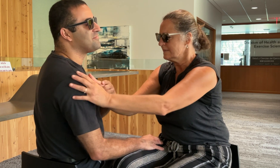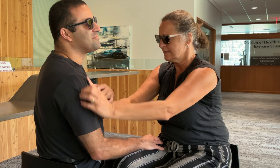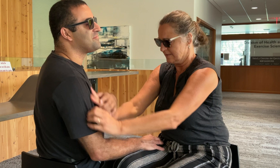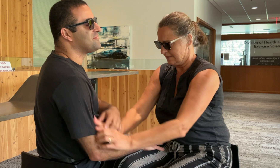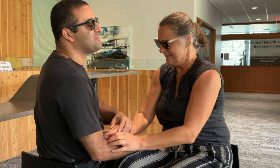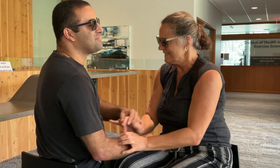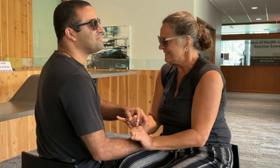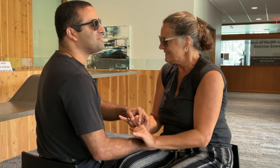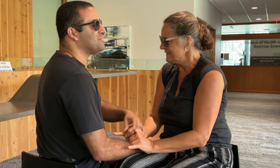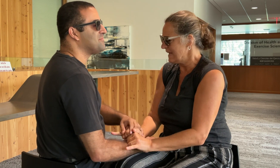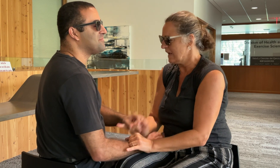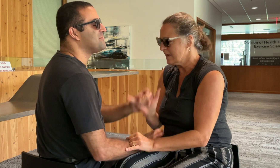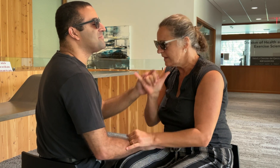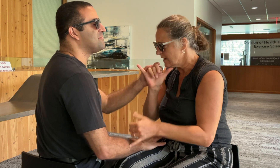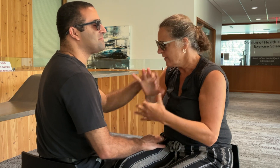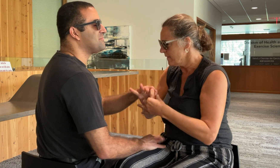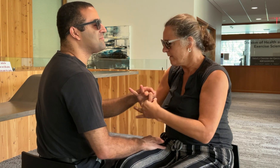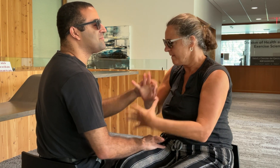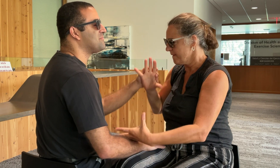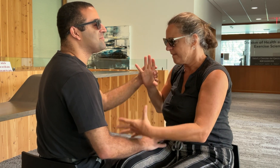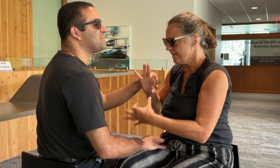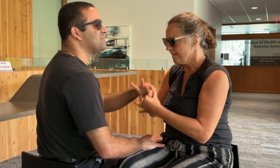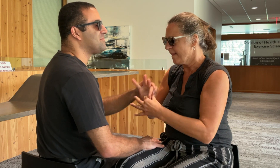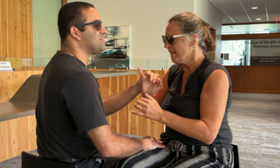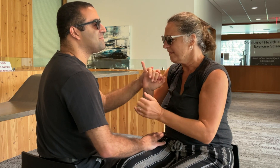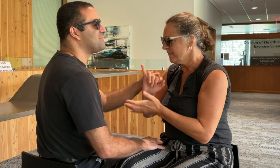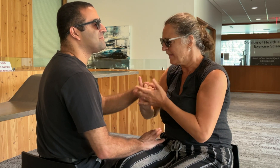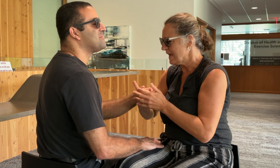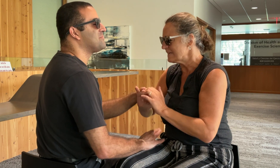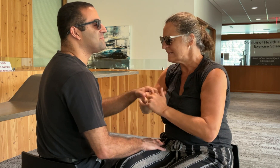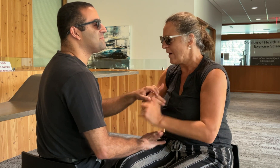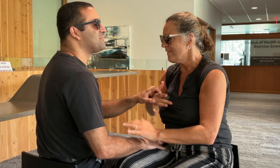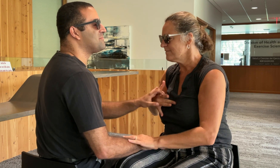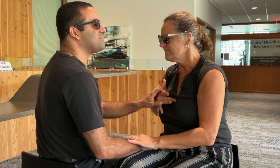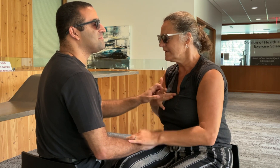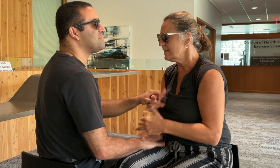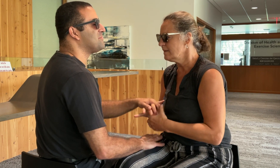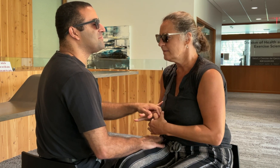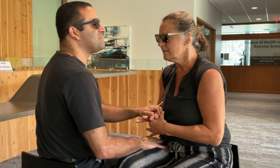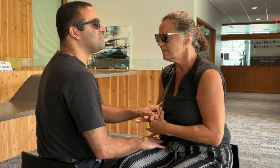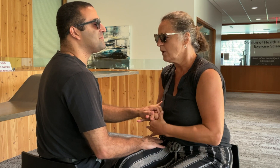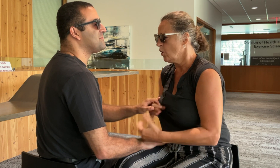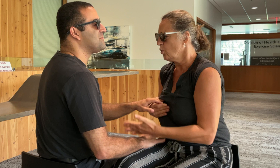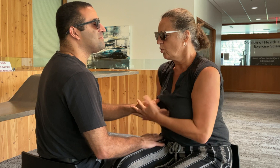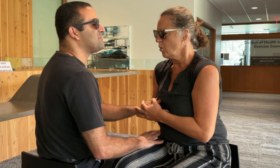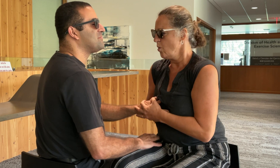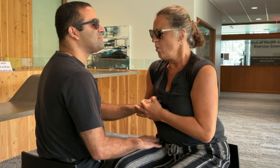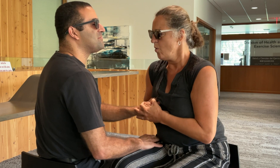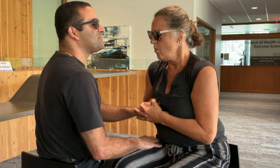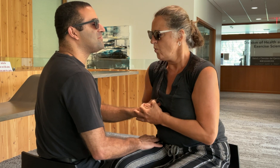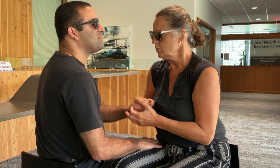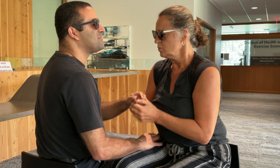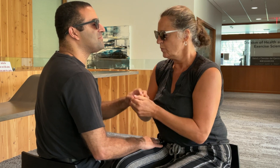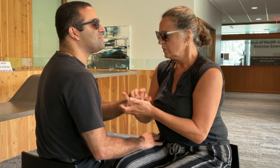and not at any time revert to using airspace to create our story. Tactile imagery relies on describing how something feels